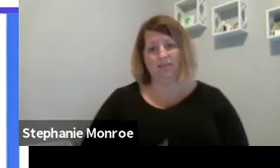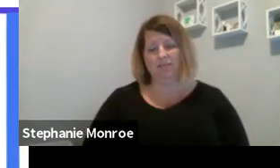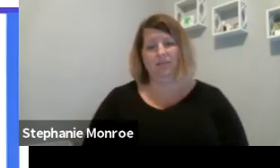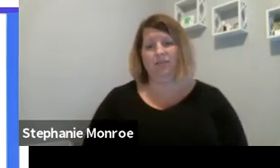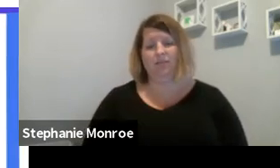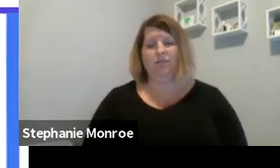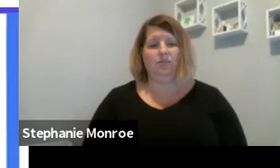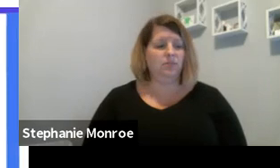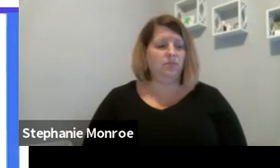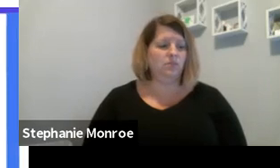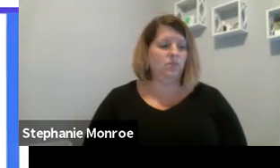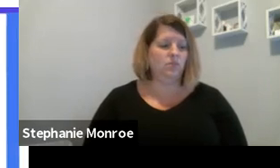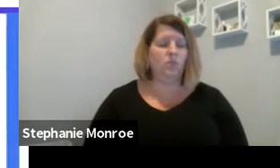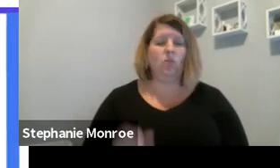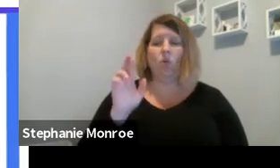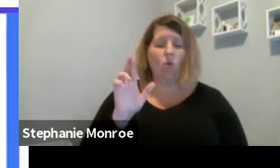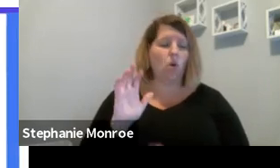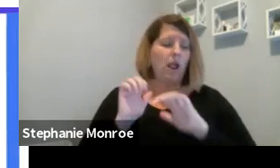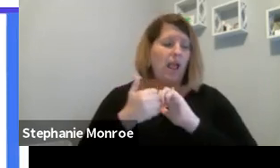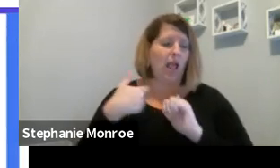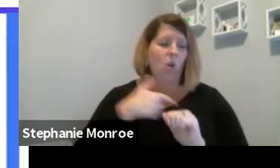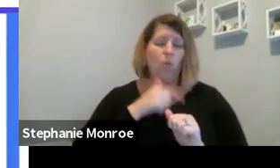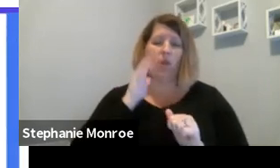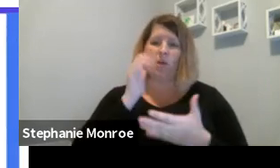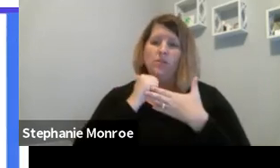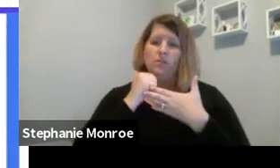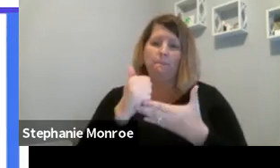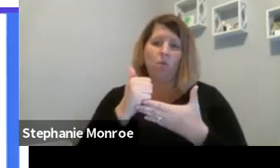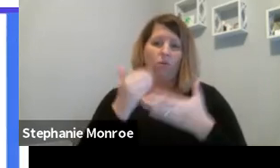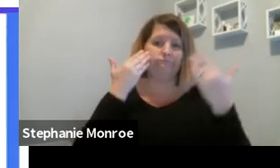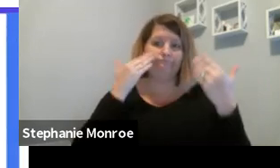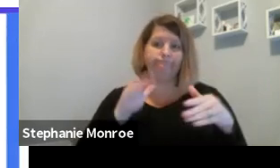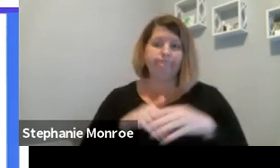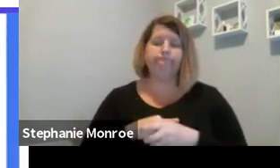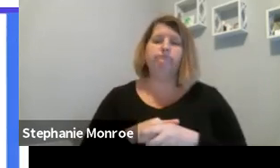or how we will support them, or how our services work.